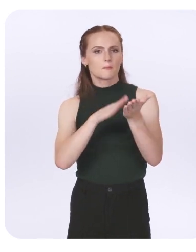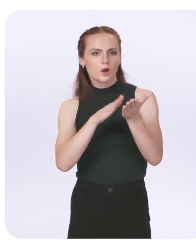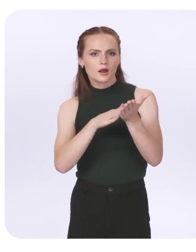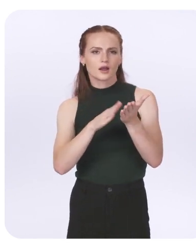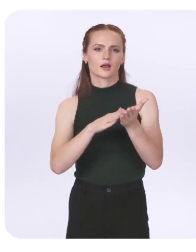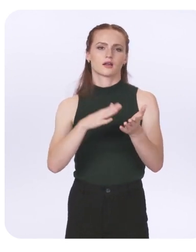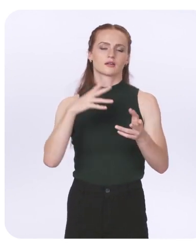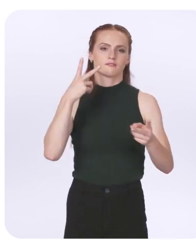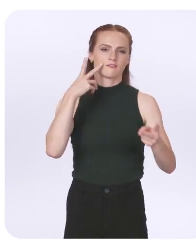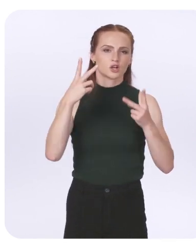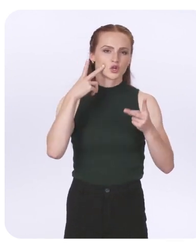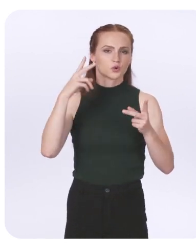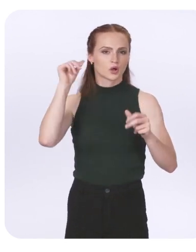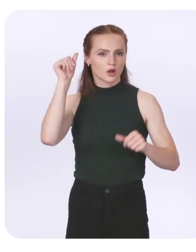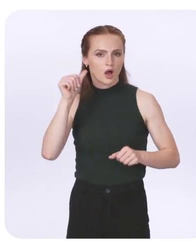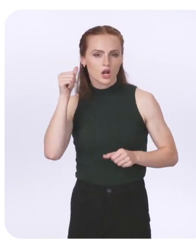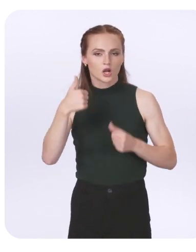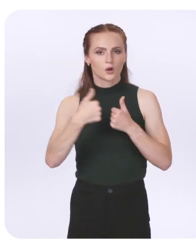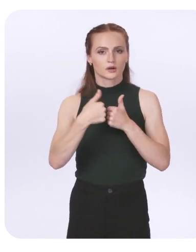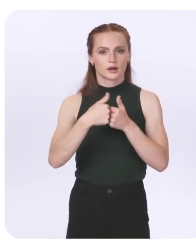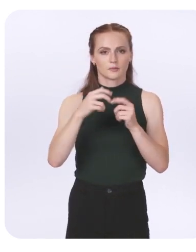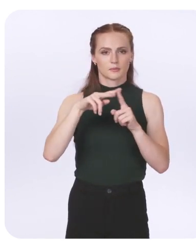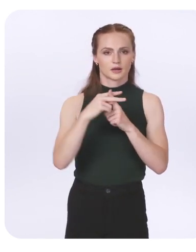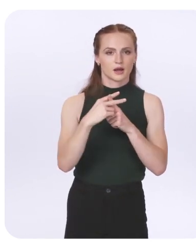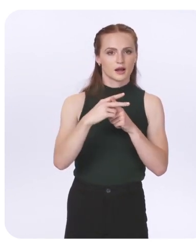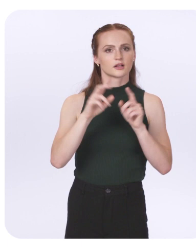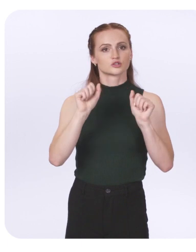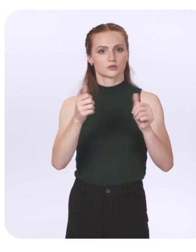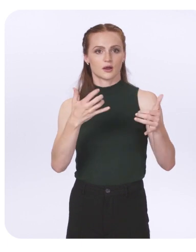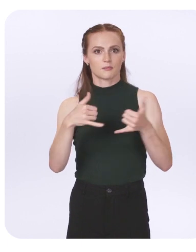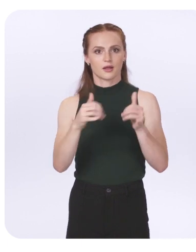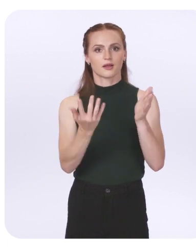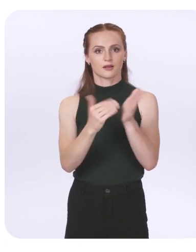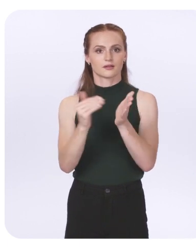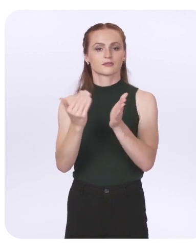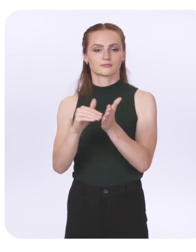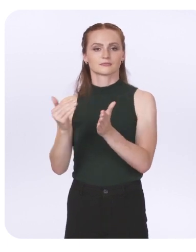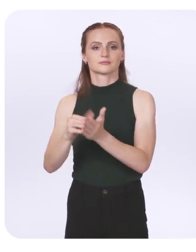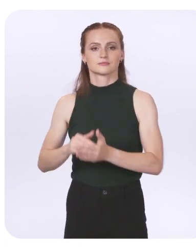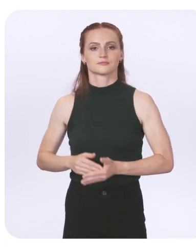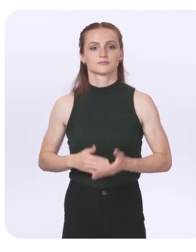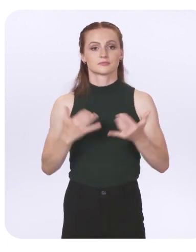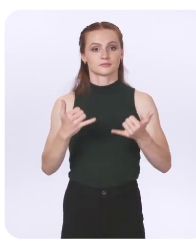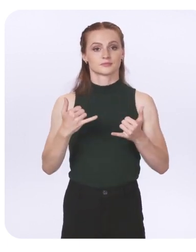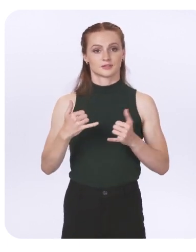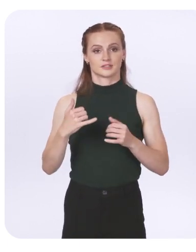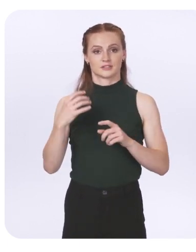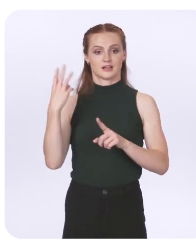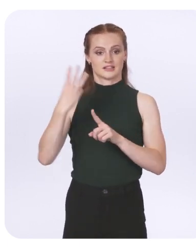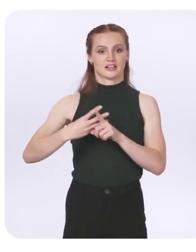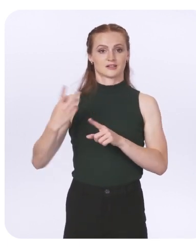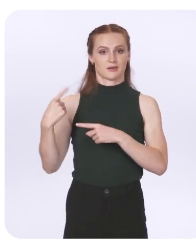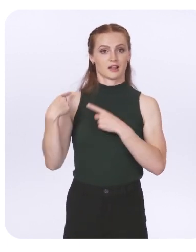its game mechanics and its replayability. And today, almost six months later, we have more than 70,000